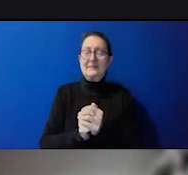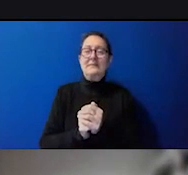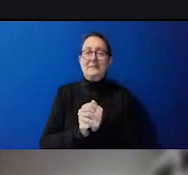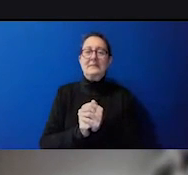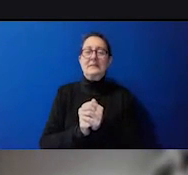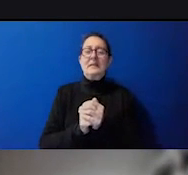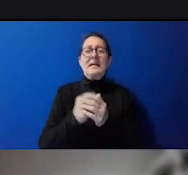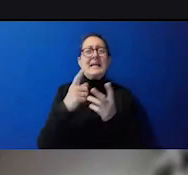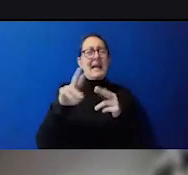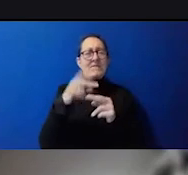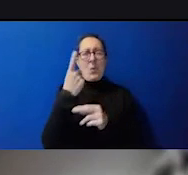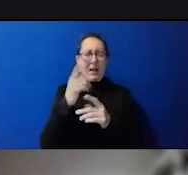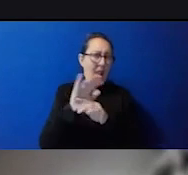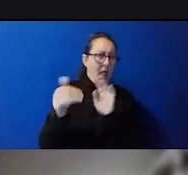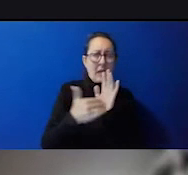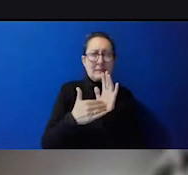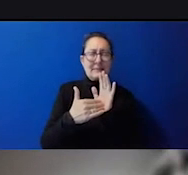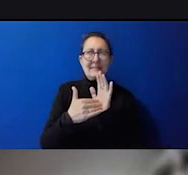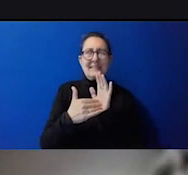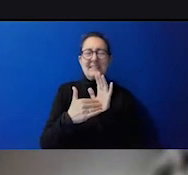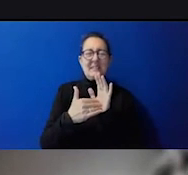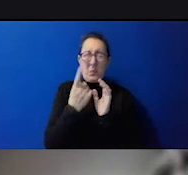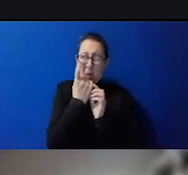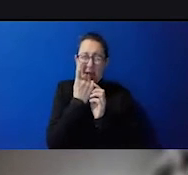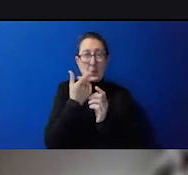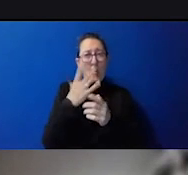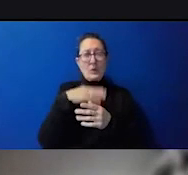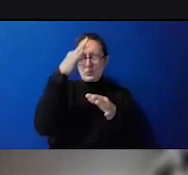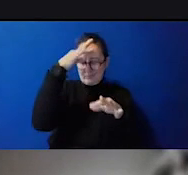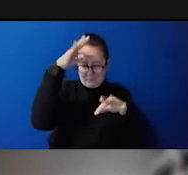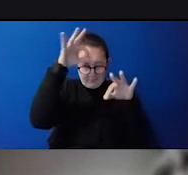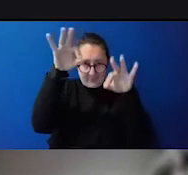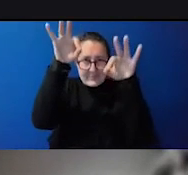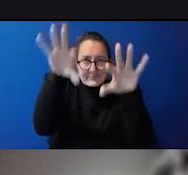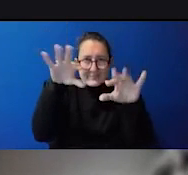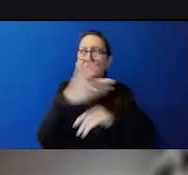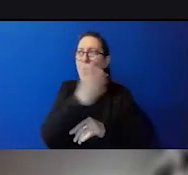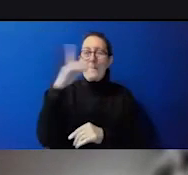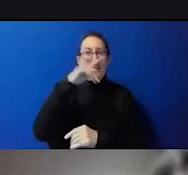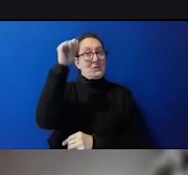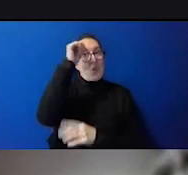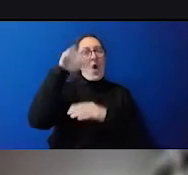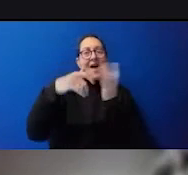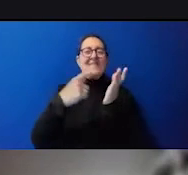people in youth South Wales to know about legal aid Your Role or the legal system what would that